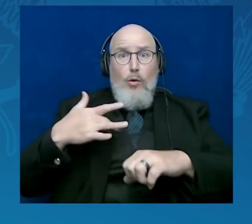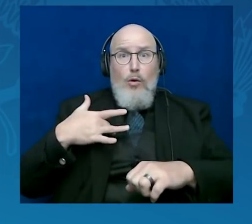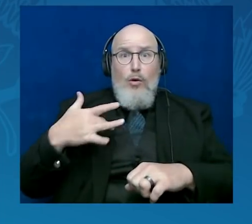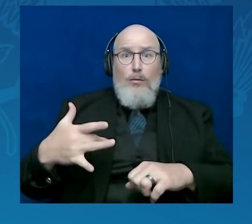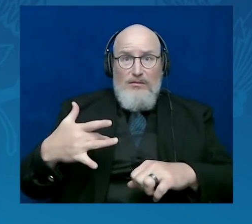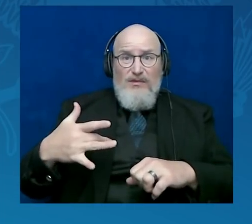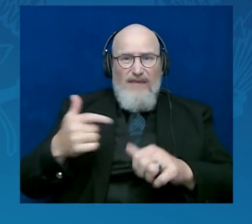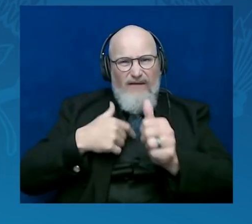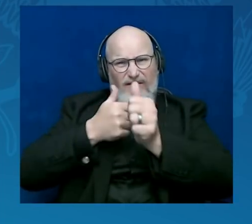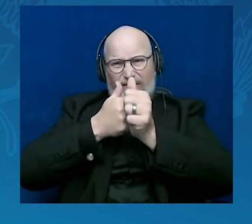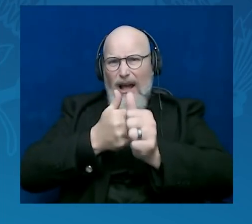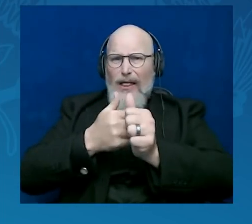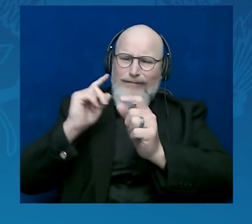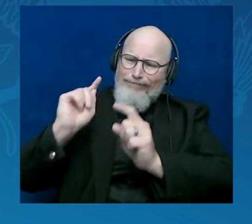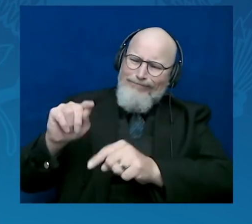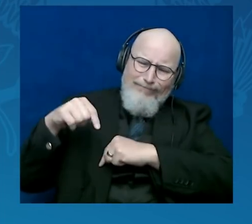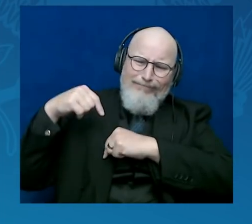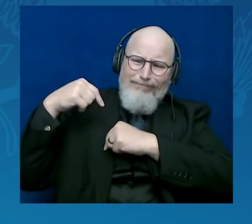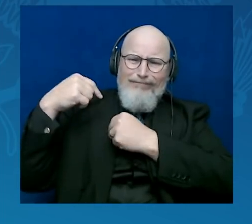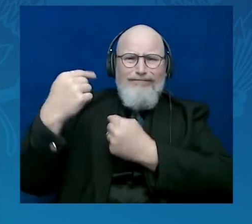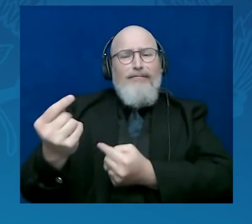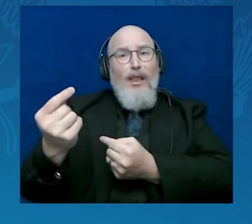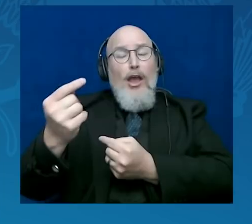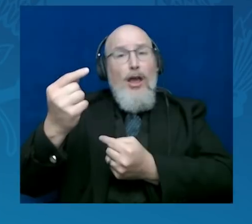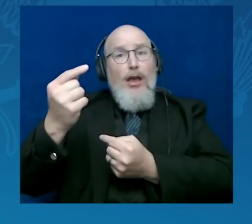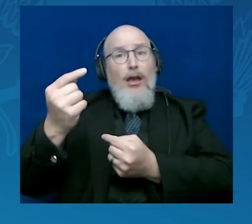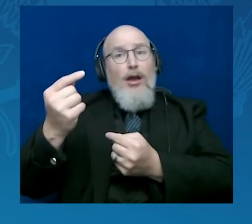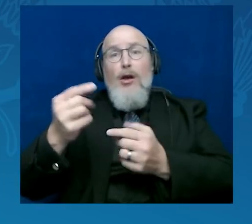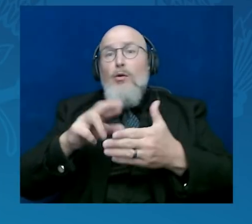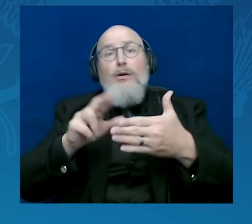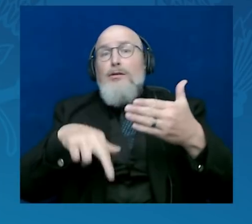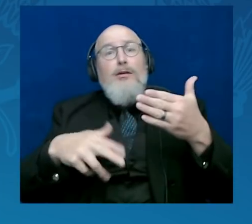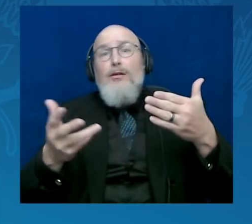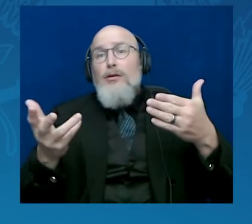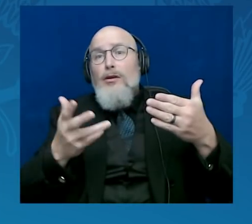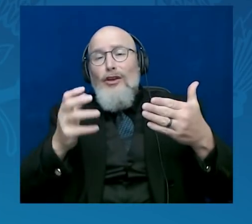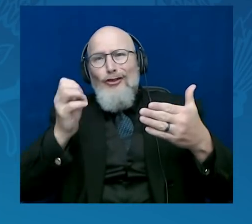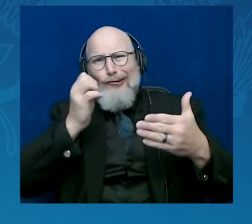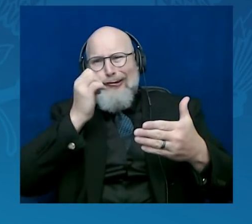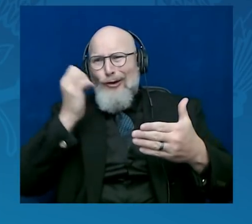And Europe has enjoyed unprecedented peace,